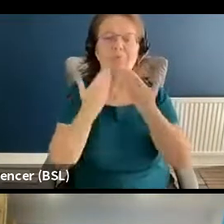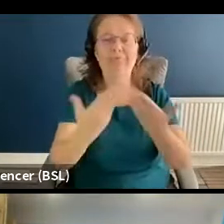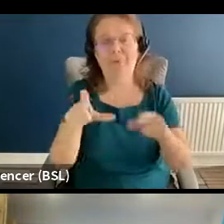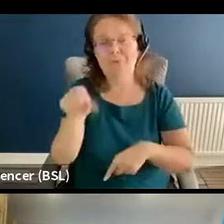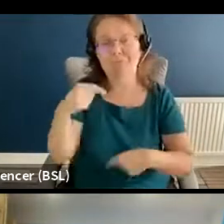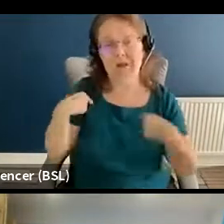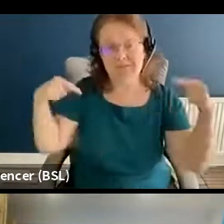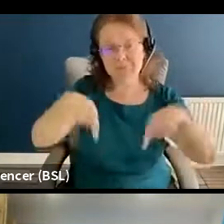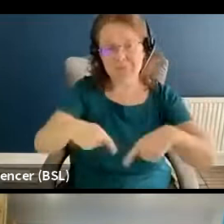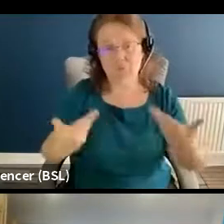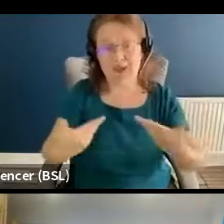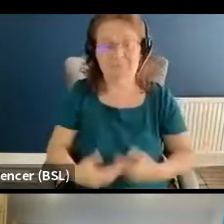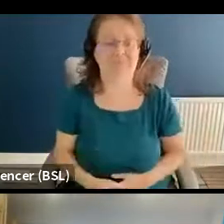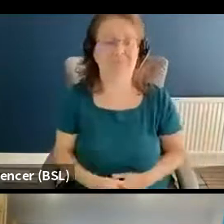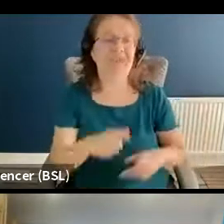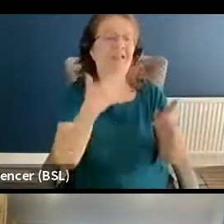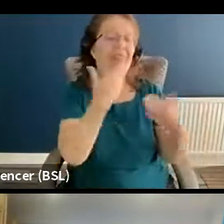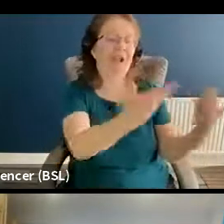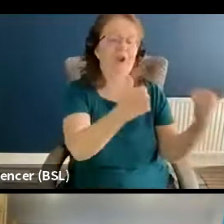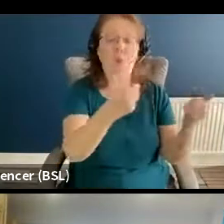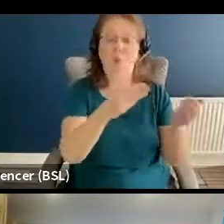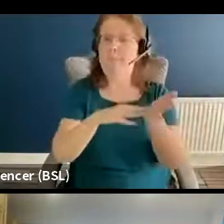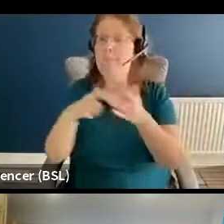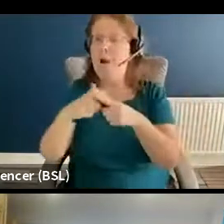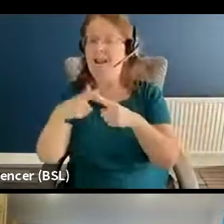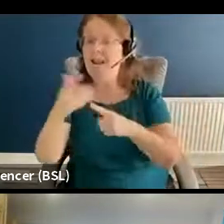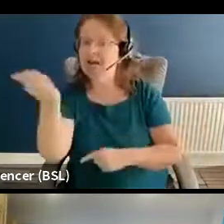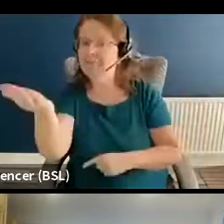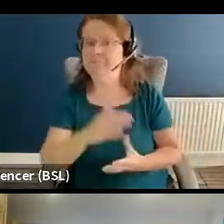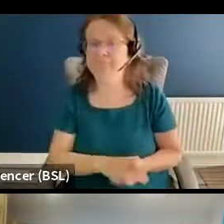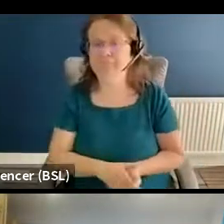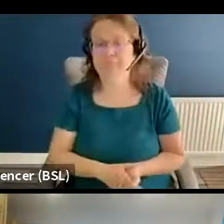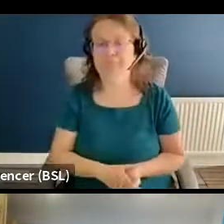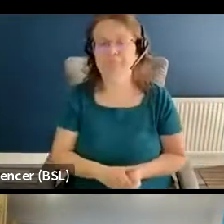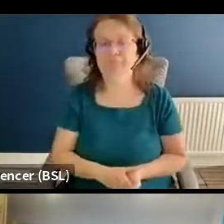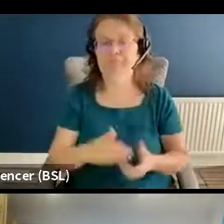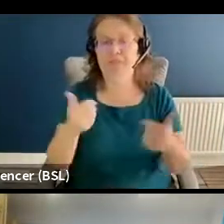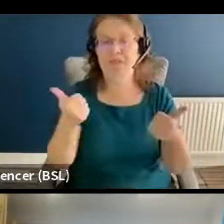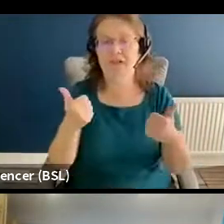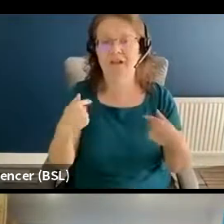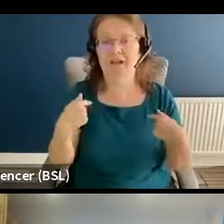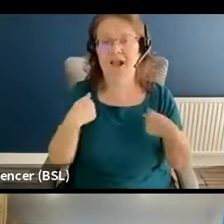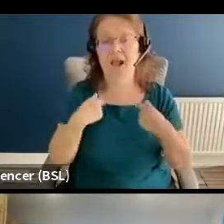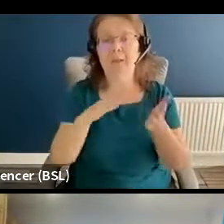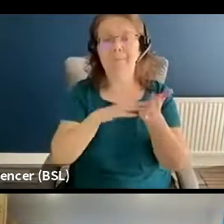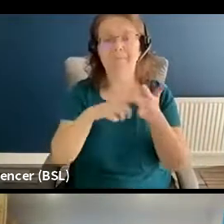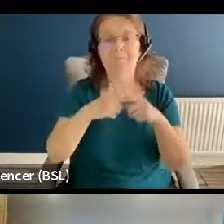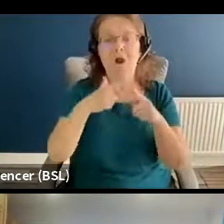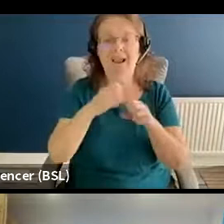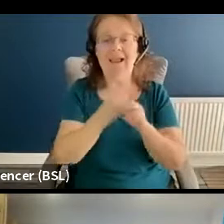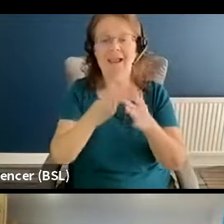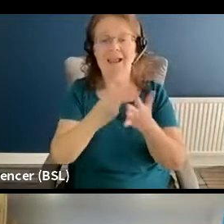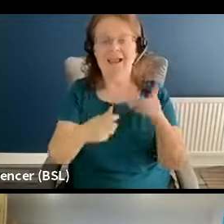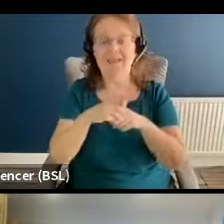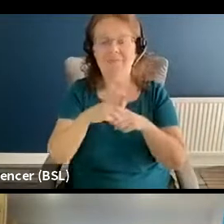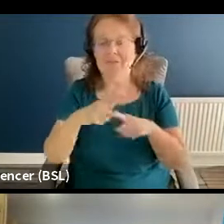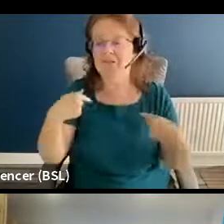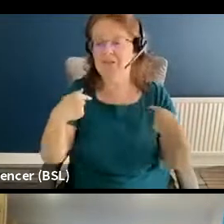Thanks, Debra. Mike, over to you. So Mike Gifford now CivicActions prior to that,